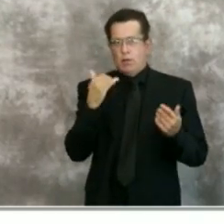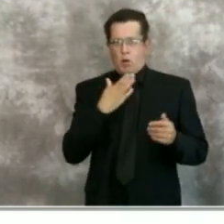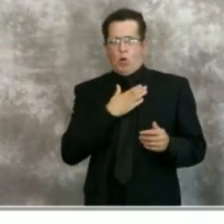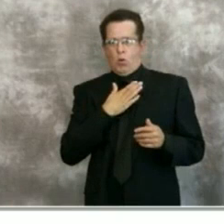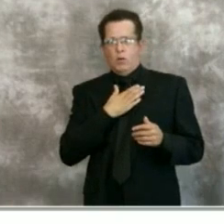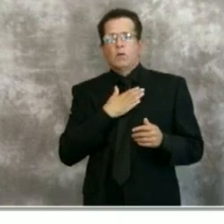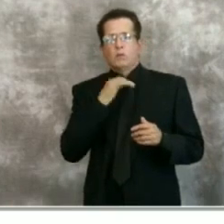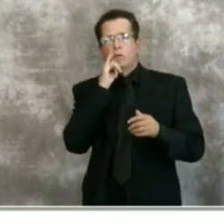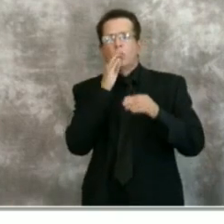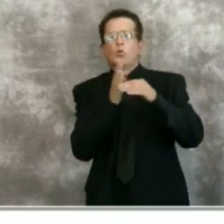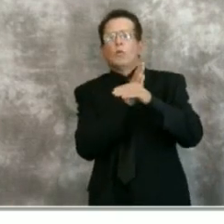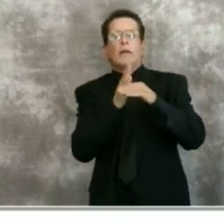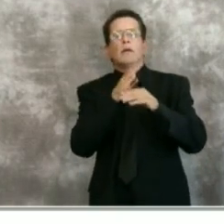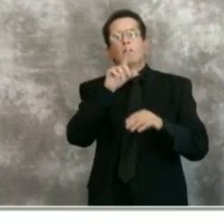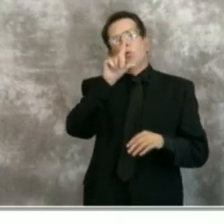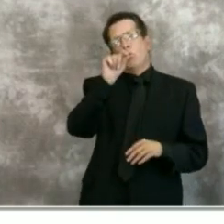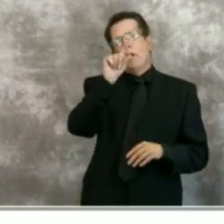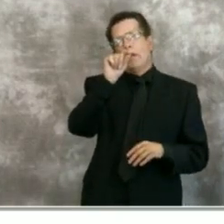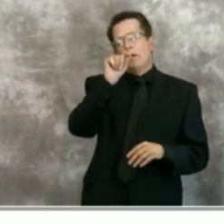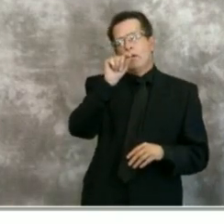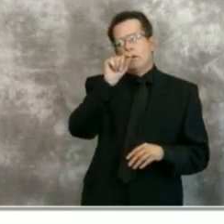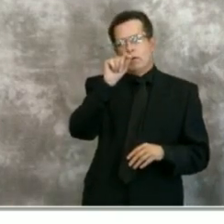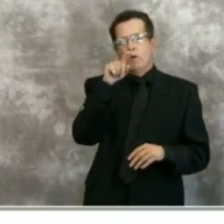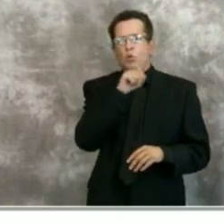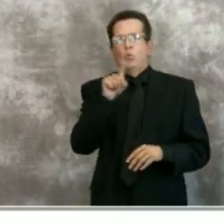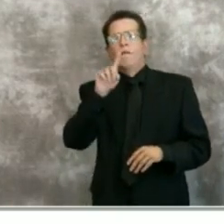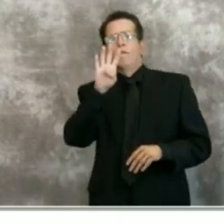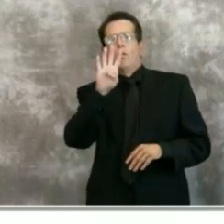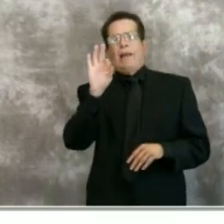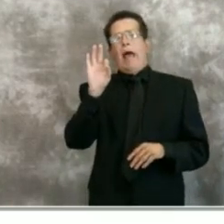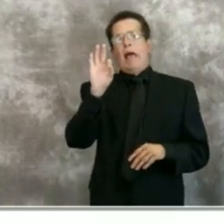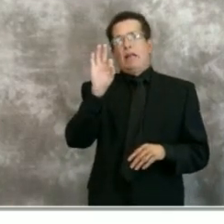TO 3 MONTHS TO 102 YEARS OF